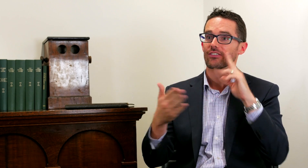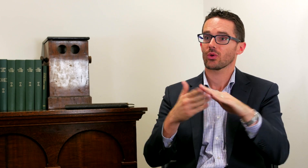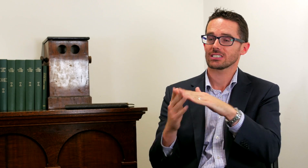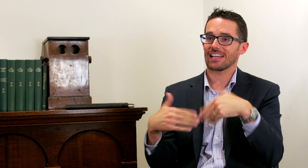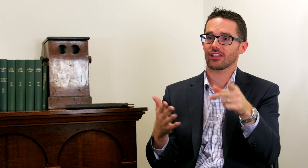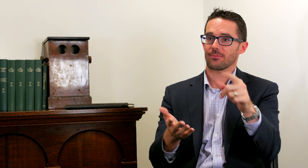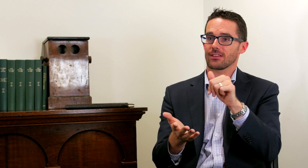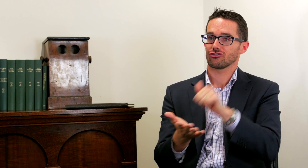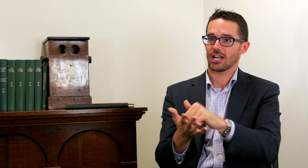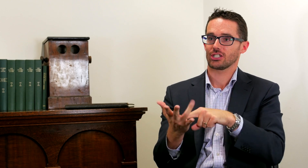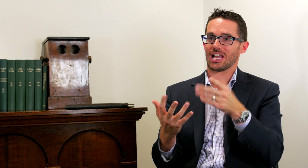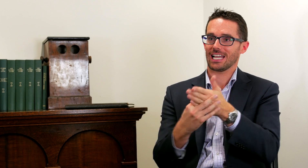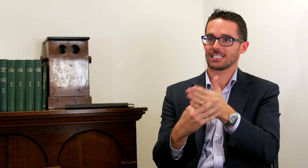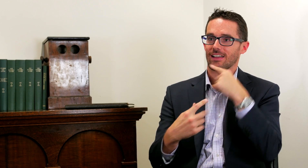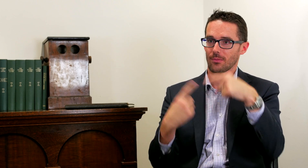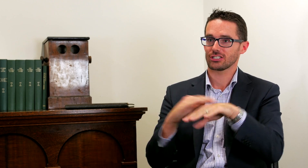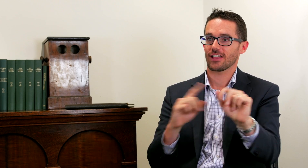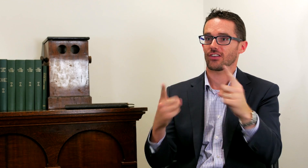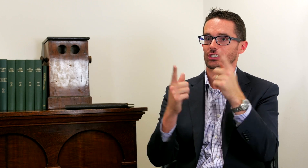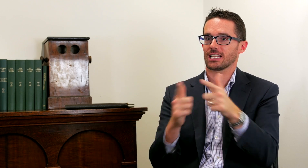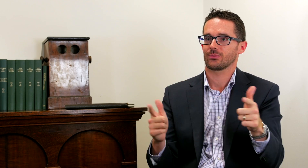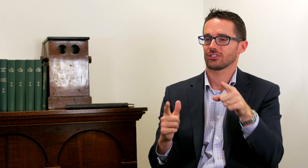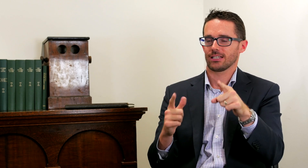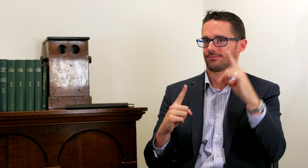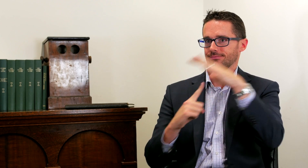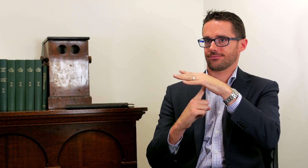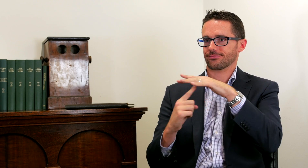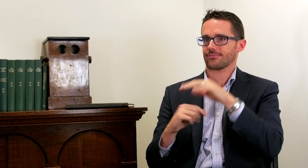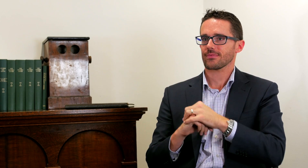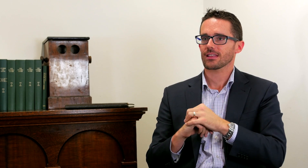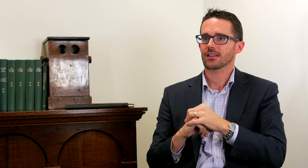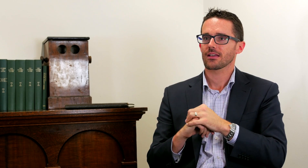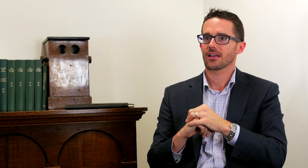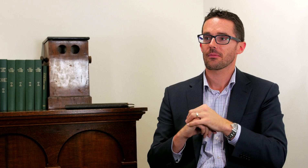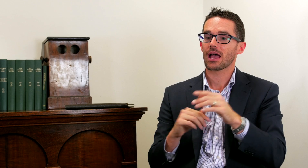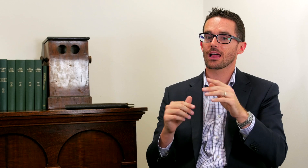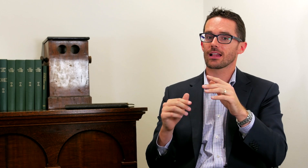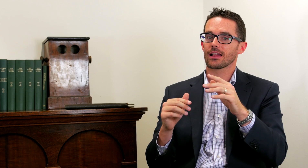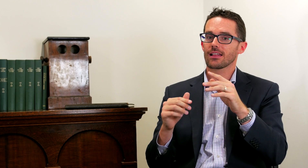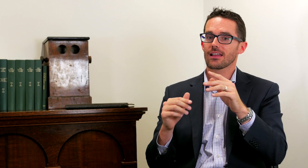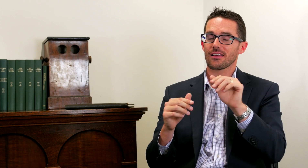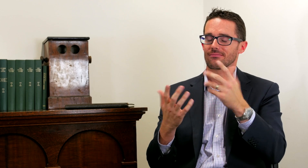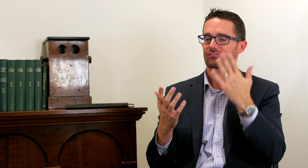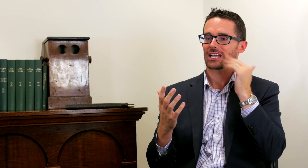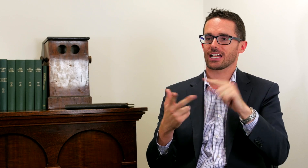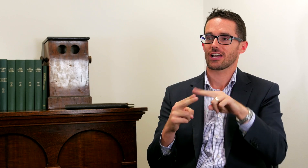information, or content for the deaf community, because they have the right to access information in their first language - so that is key.